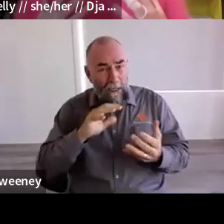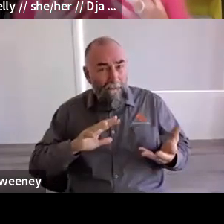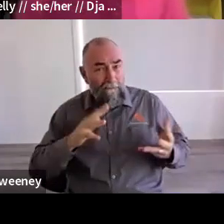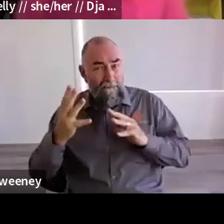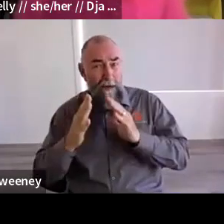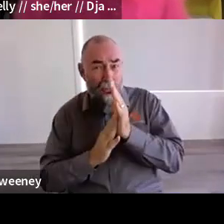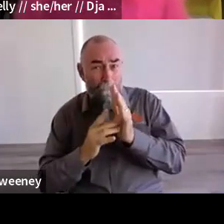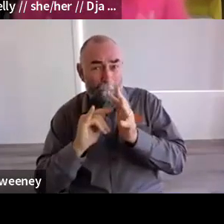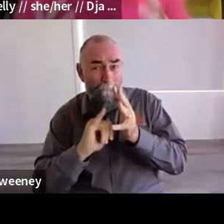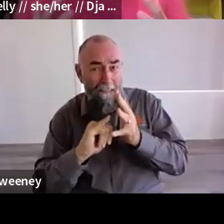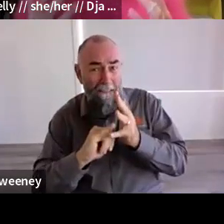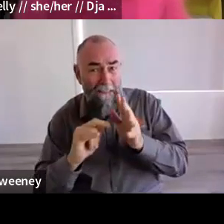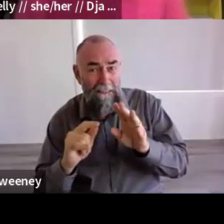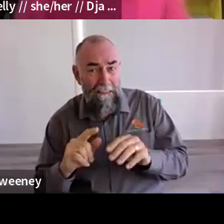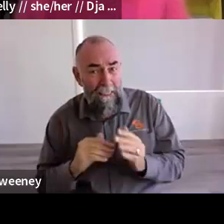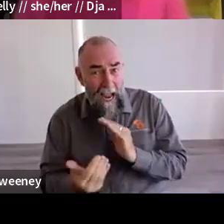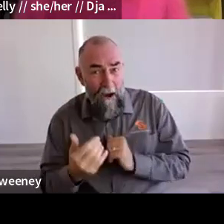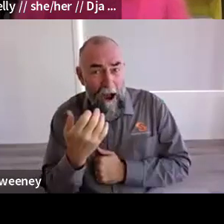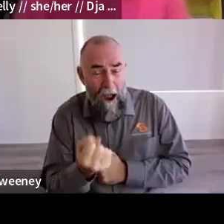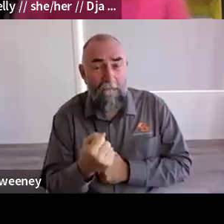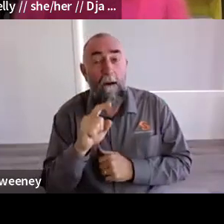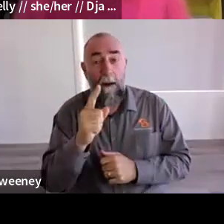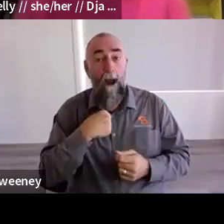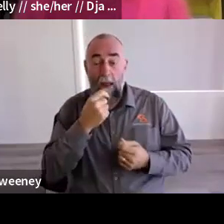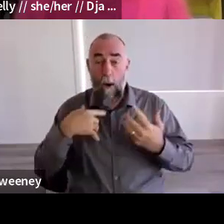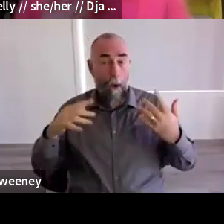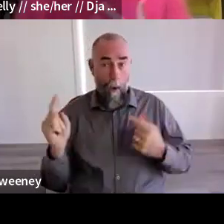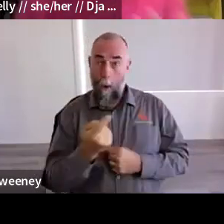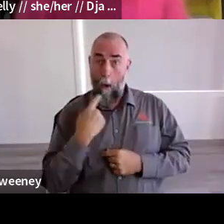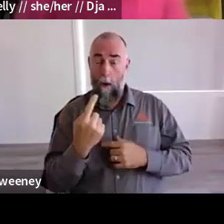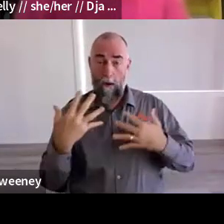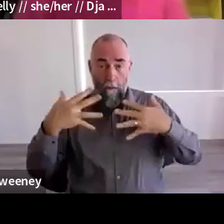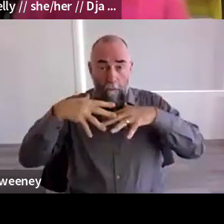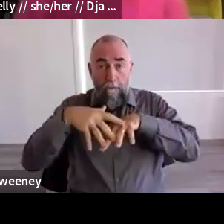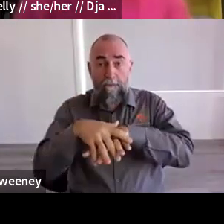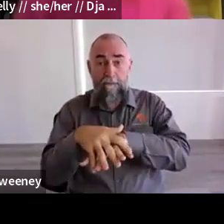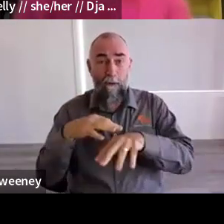this is about figuring out how we deal with the - the messiness of the space